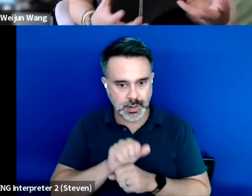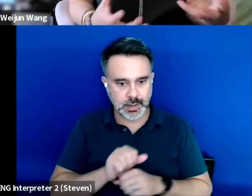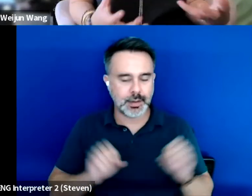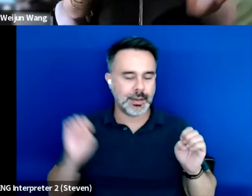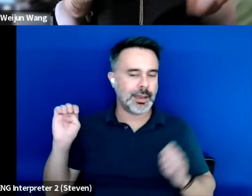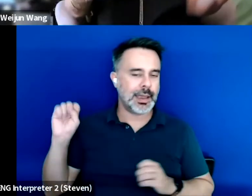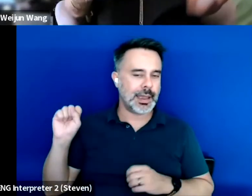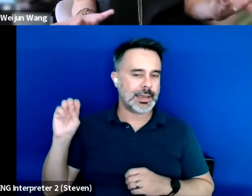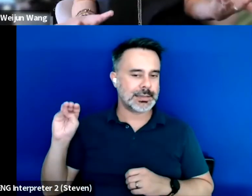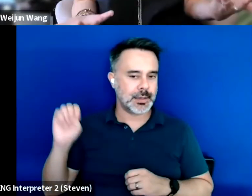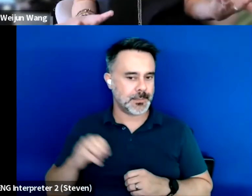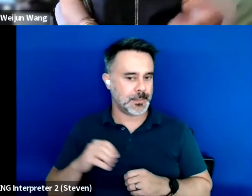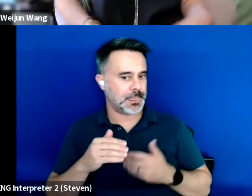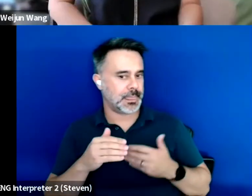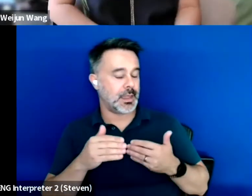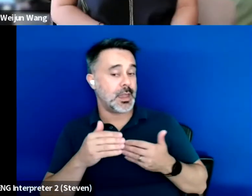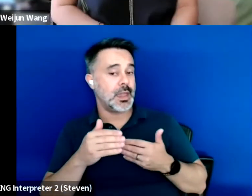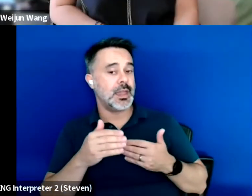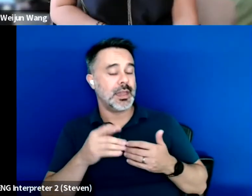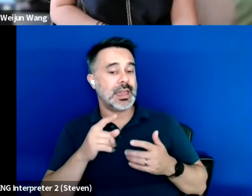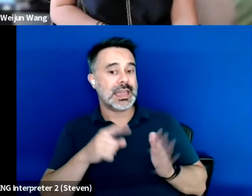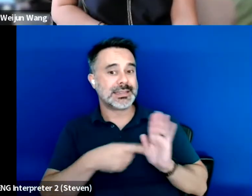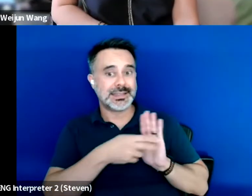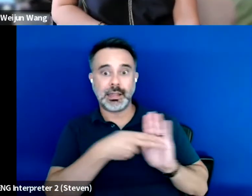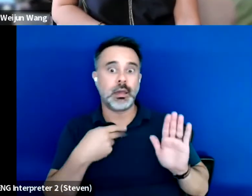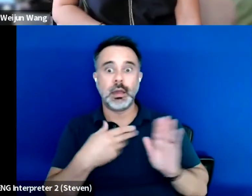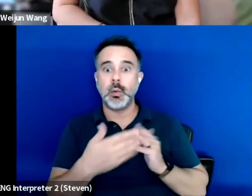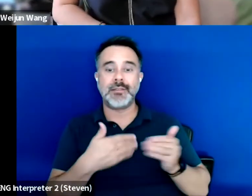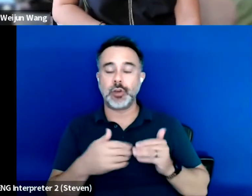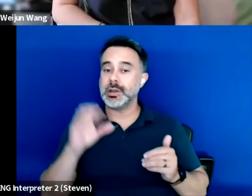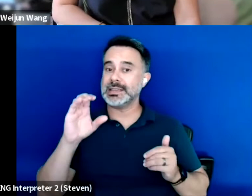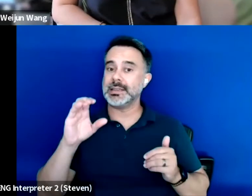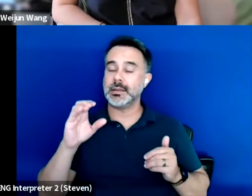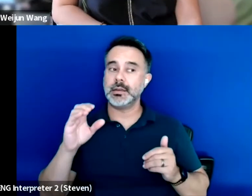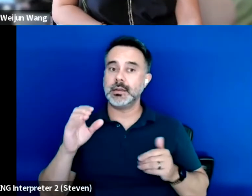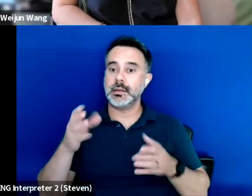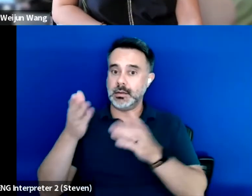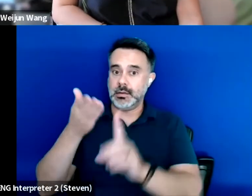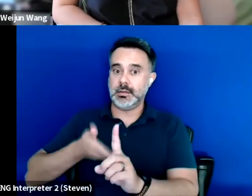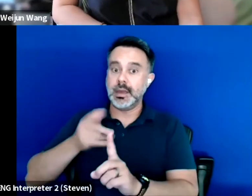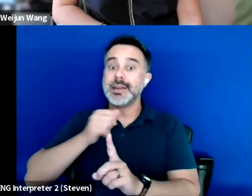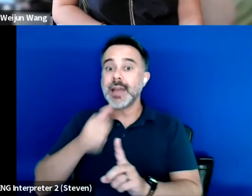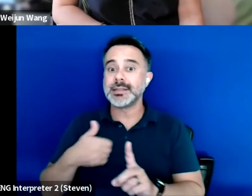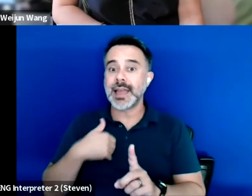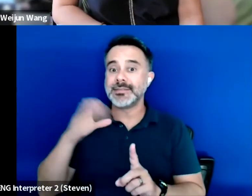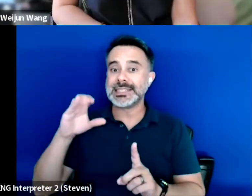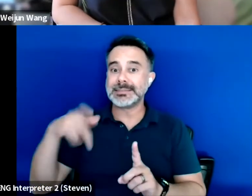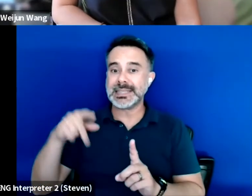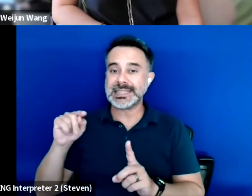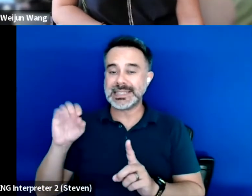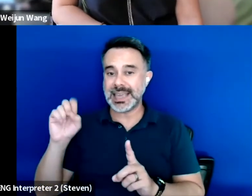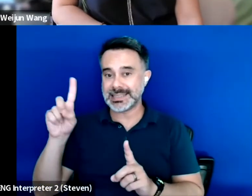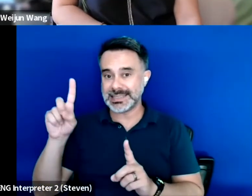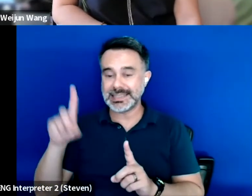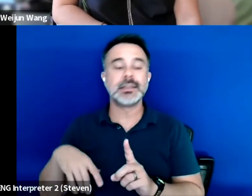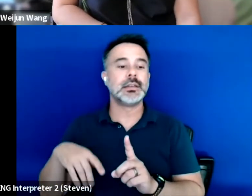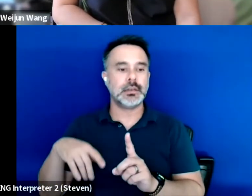so well and so -- so, like, humanly and, like, groundedly. Groundedly -- is that a word?